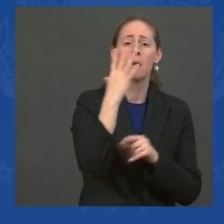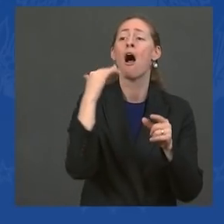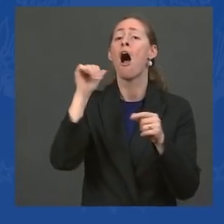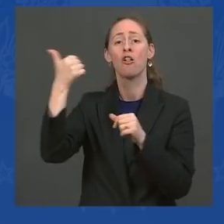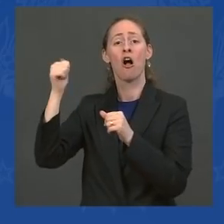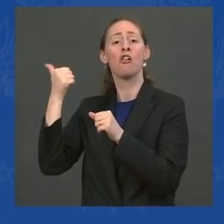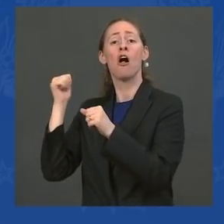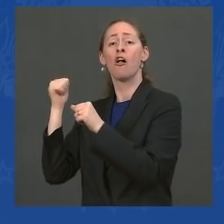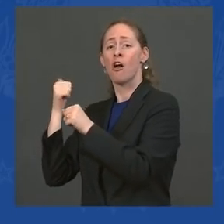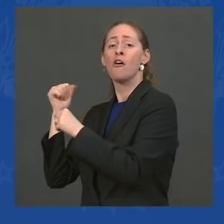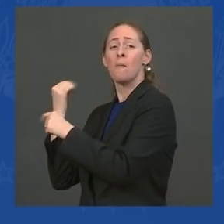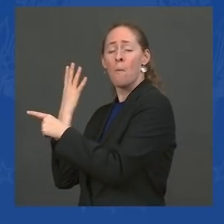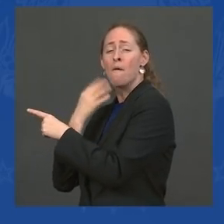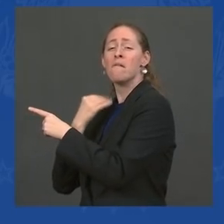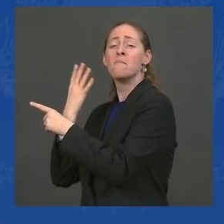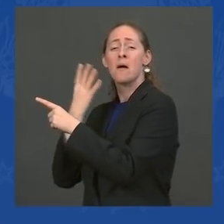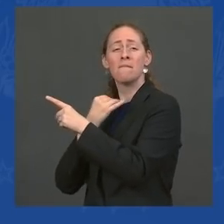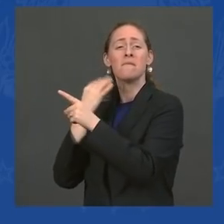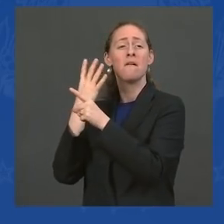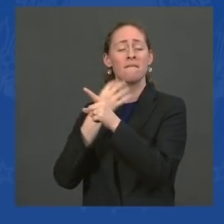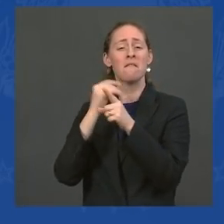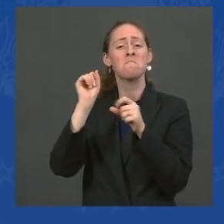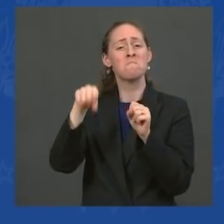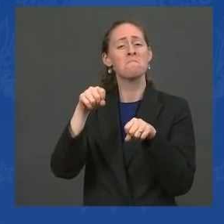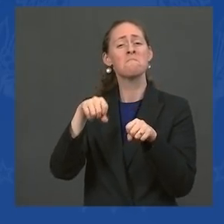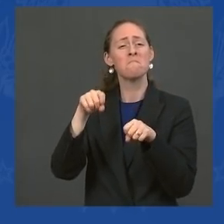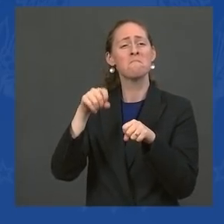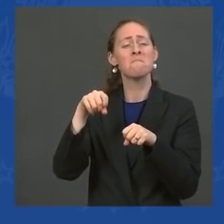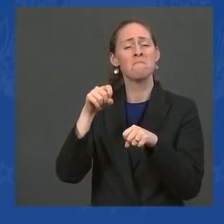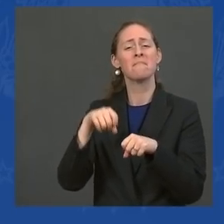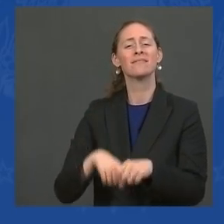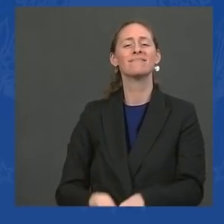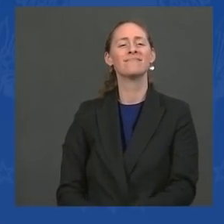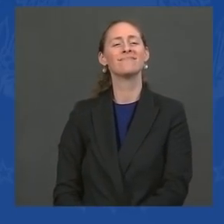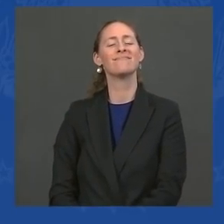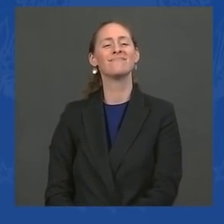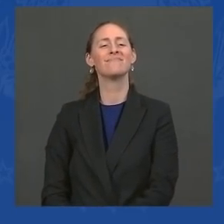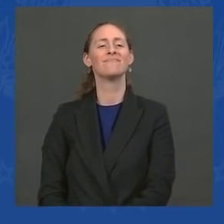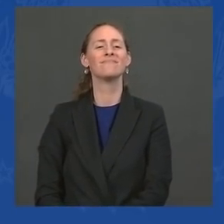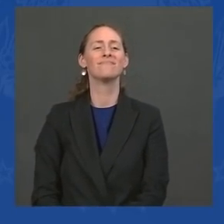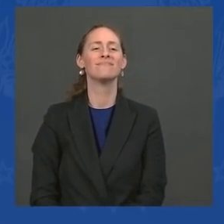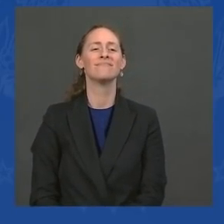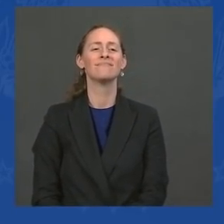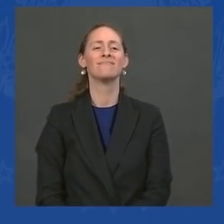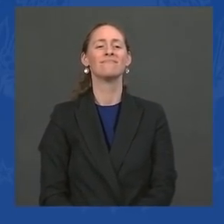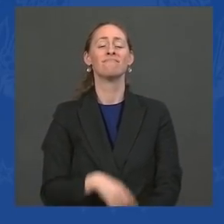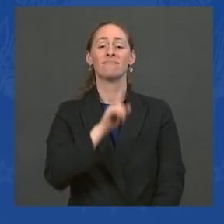in heart and mind the image of the ideal place, the right place, the one true home,